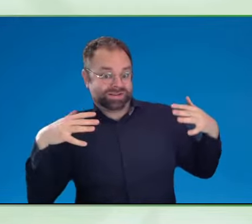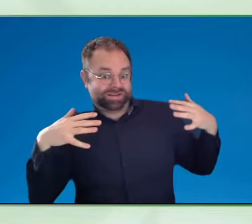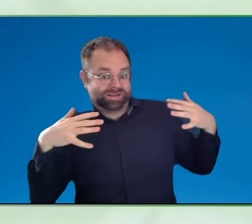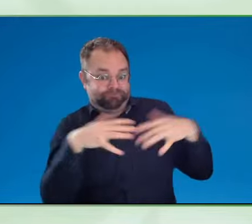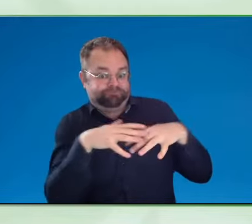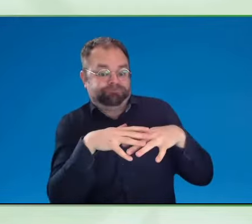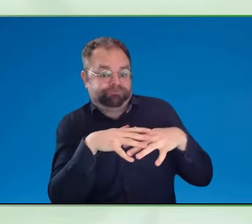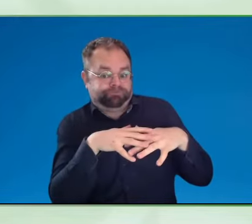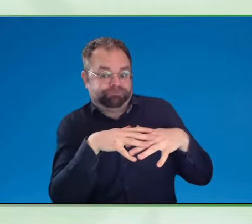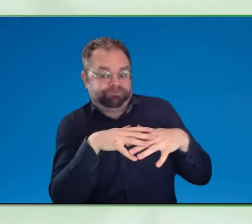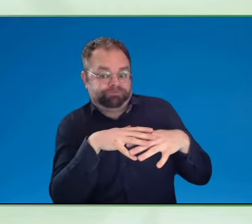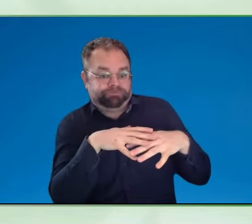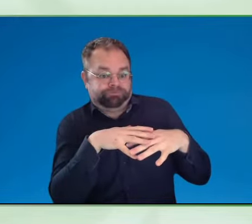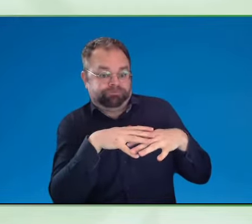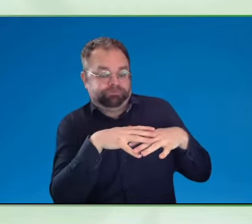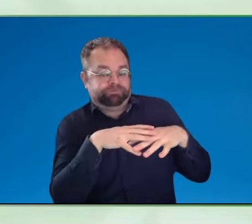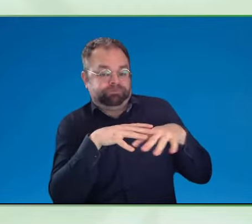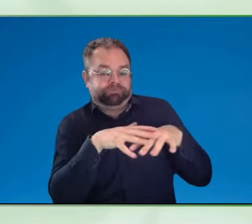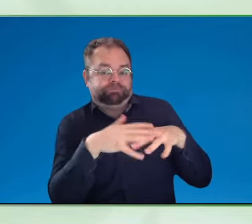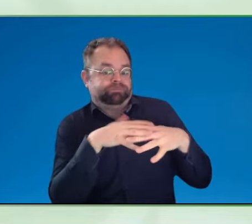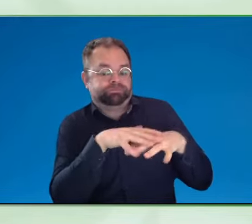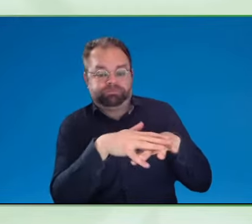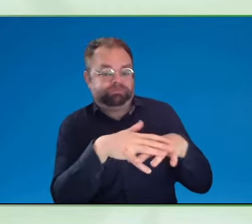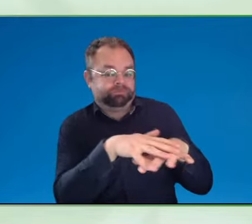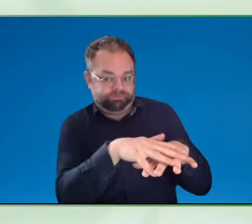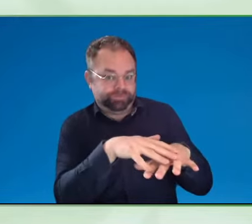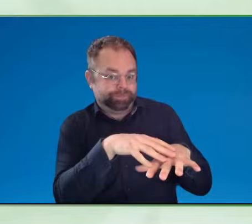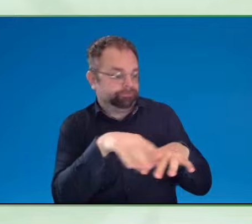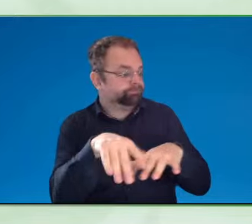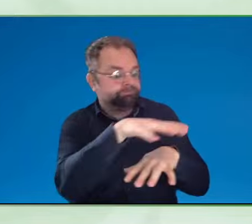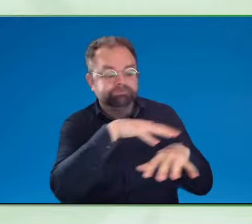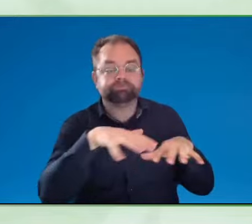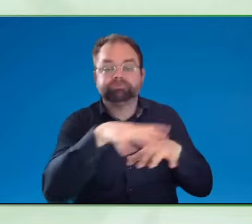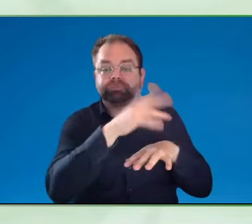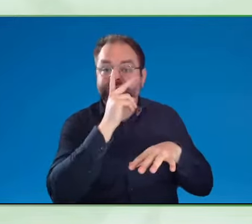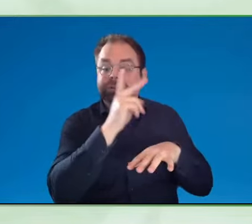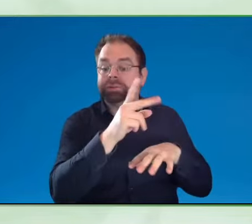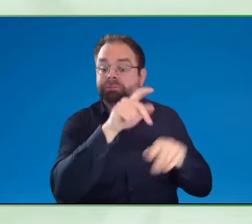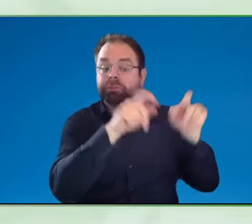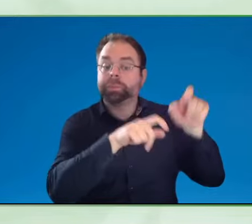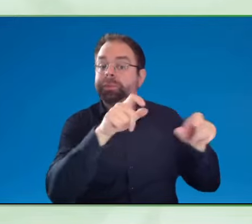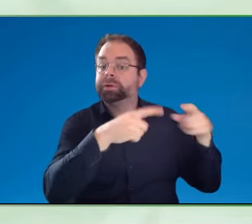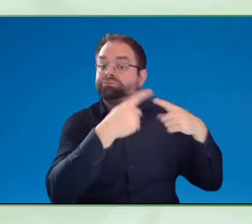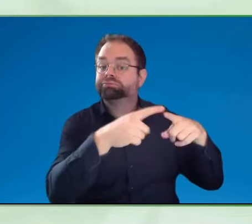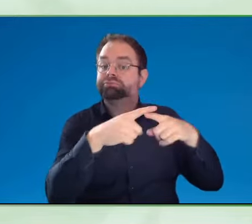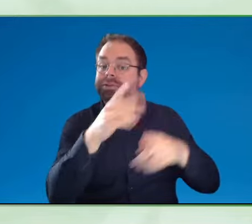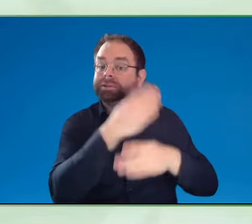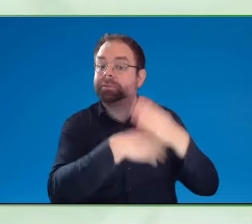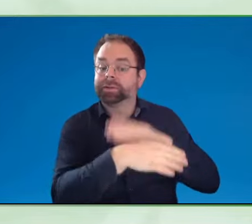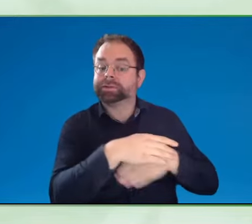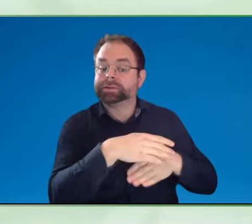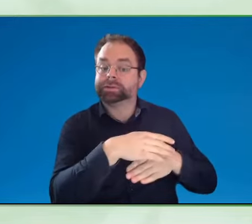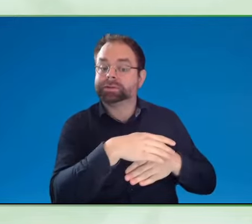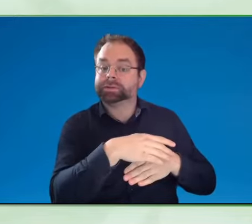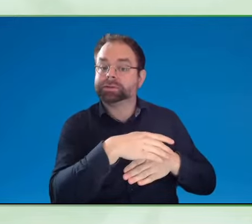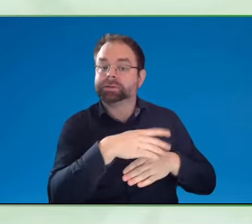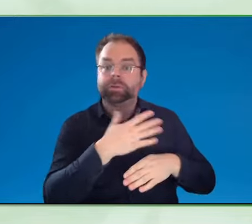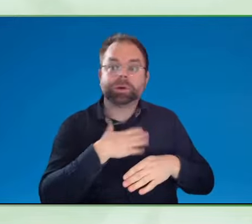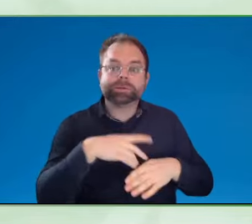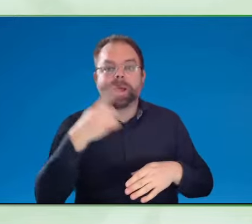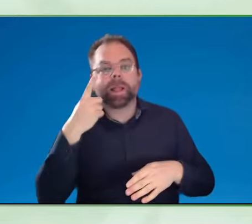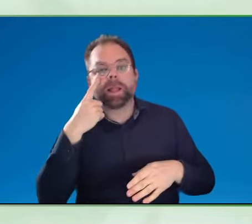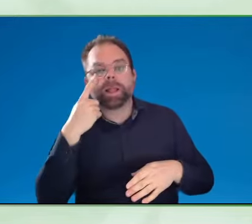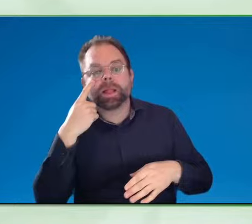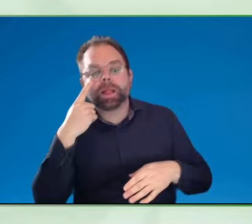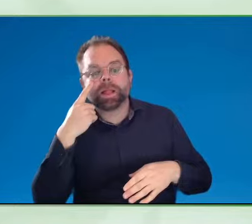We have a room set aside to people with autism and we use our space to ask for help and staff